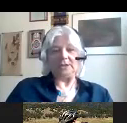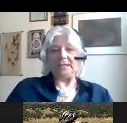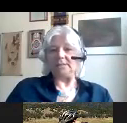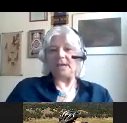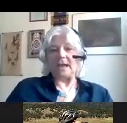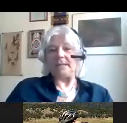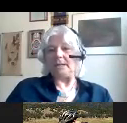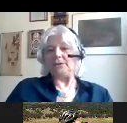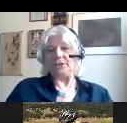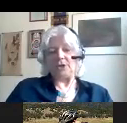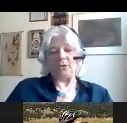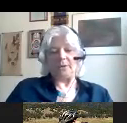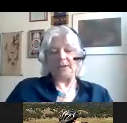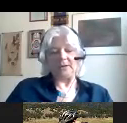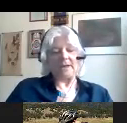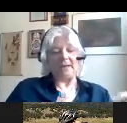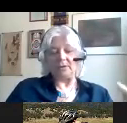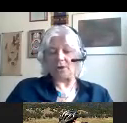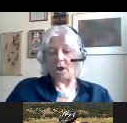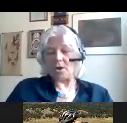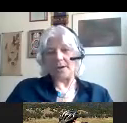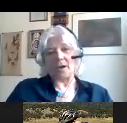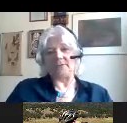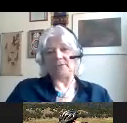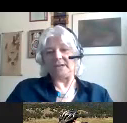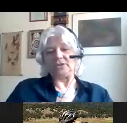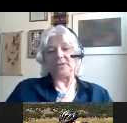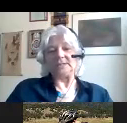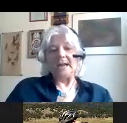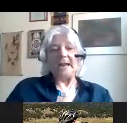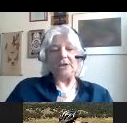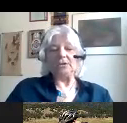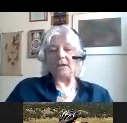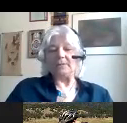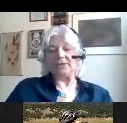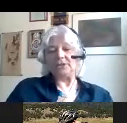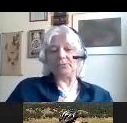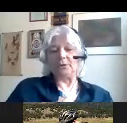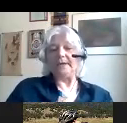some time to get used to you and have those ongoing conversations and your job is to just really never